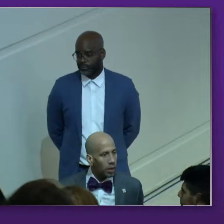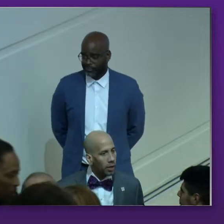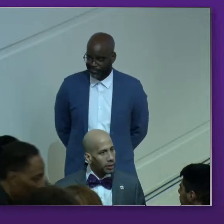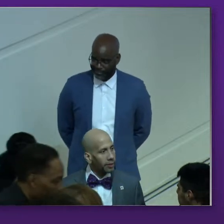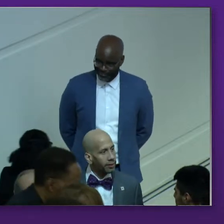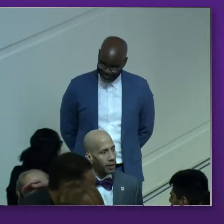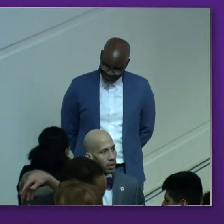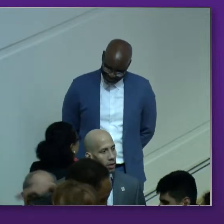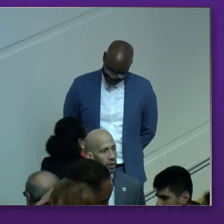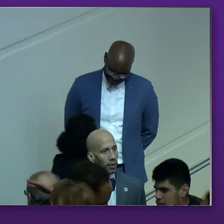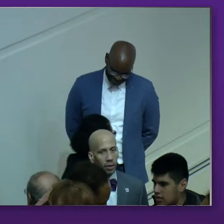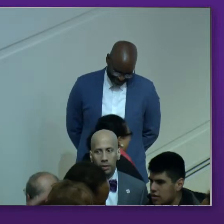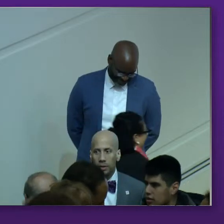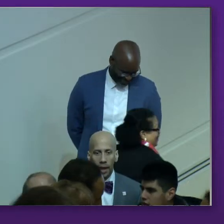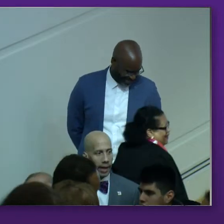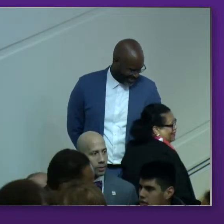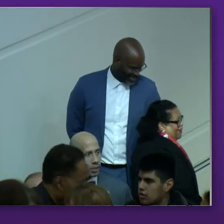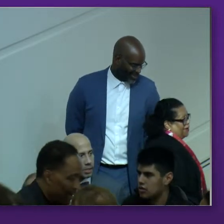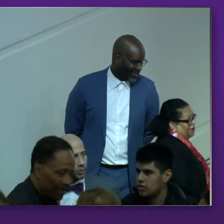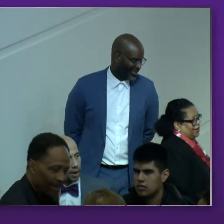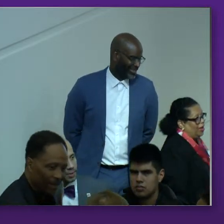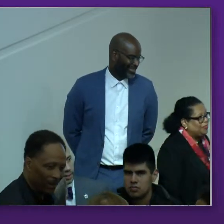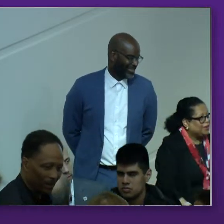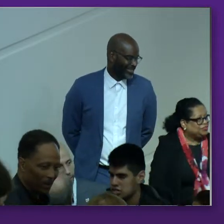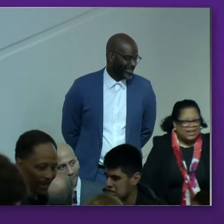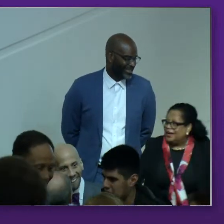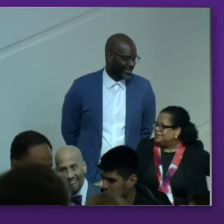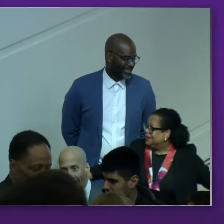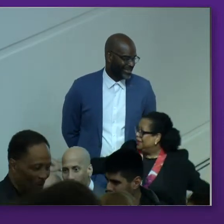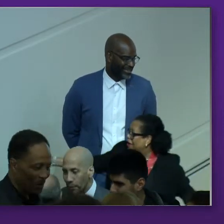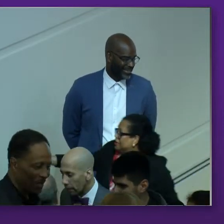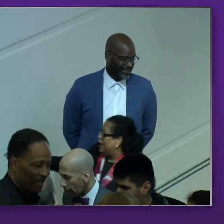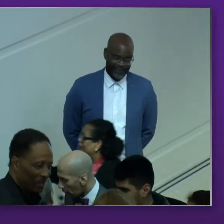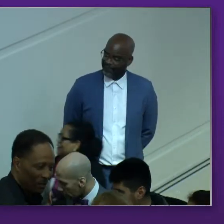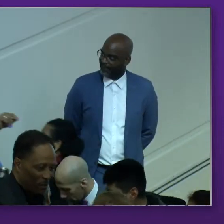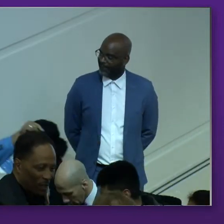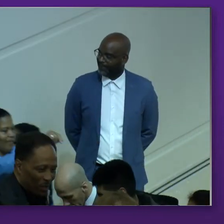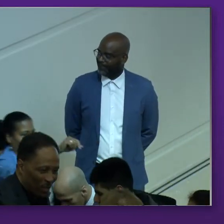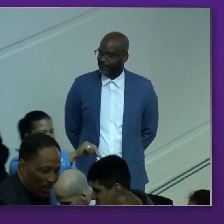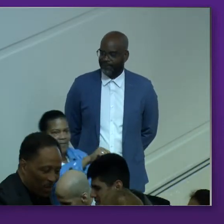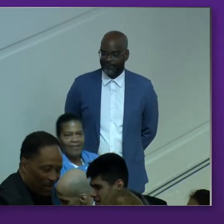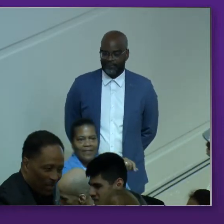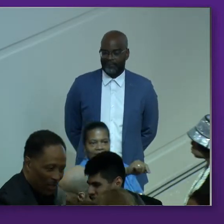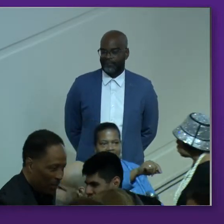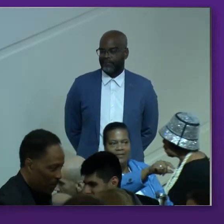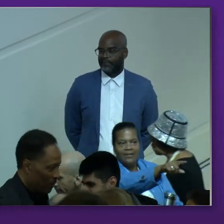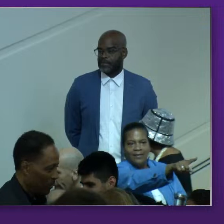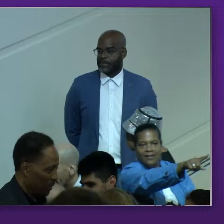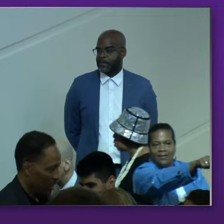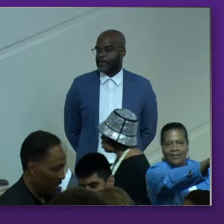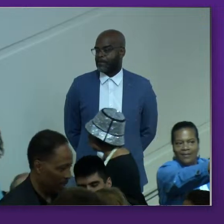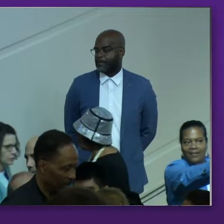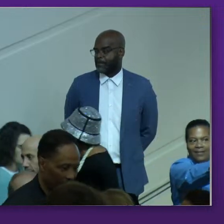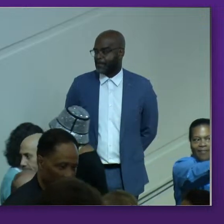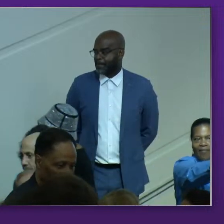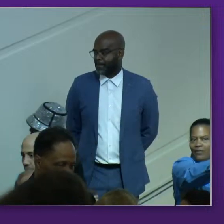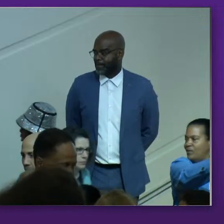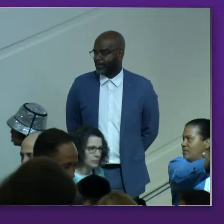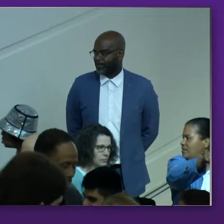IN LIFE AND STILL NOT SUCCEED. IT'S ALL ABOUT MAKING SURE THAT FACULTY AND STAFF AND STUDENTS EVERYBODY FEELS LIKE THEIR